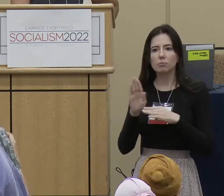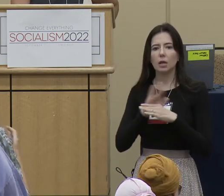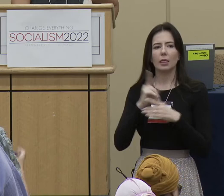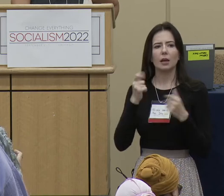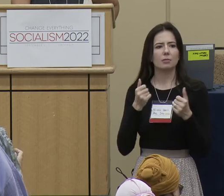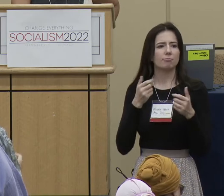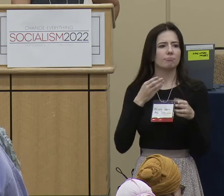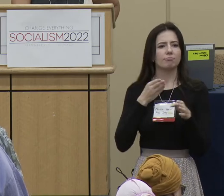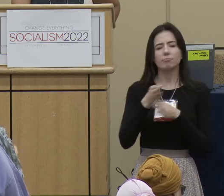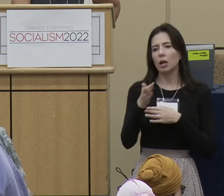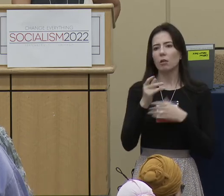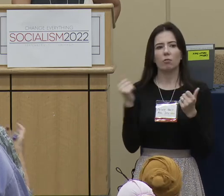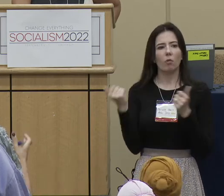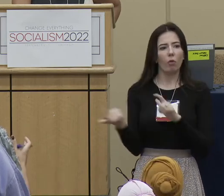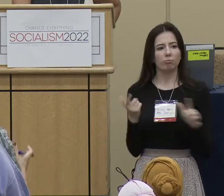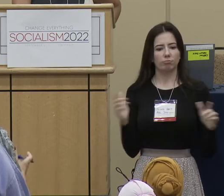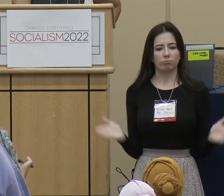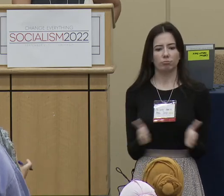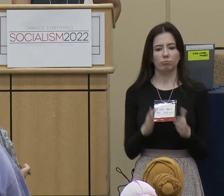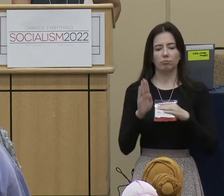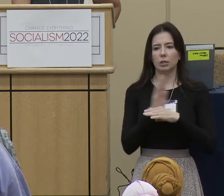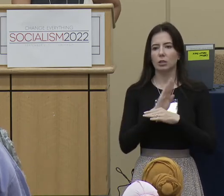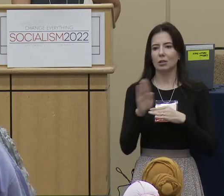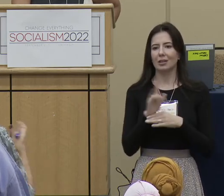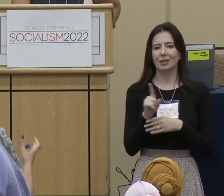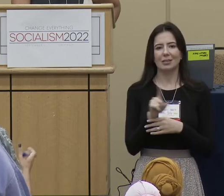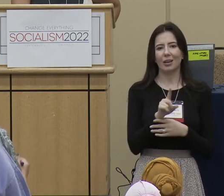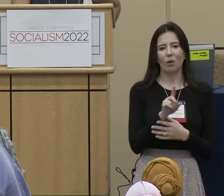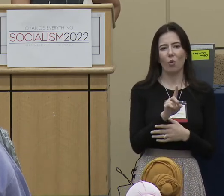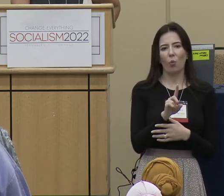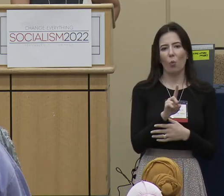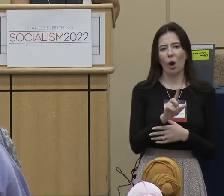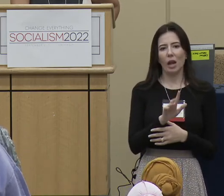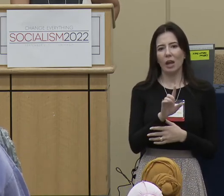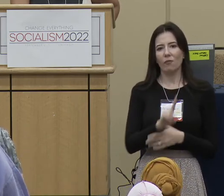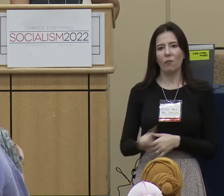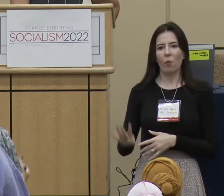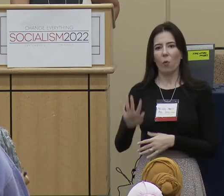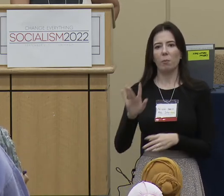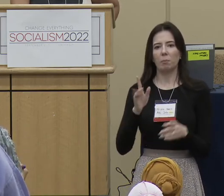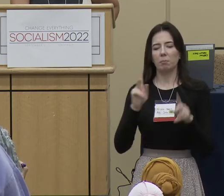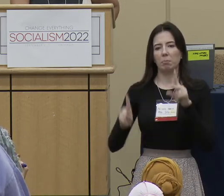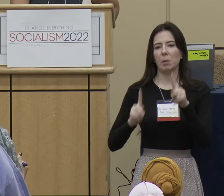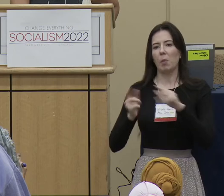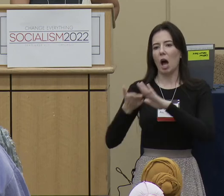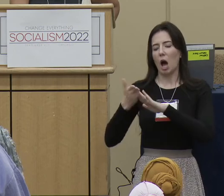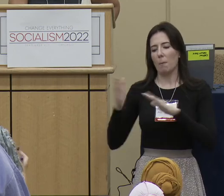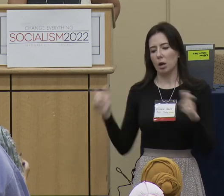background that operate microenterprises , like less